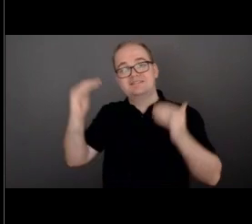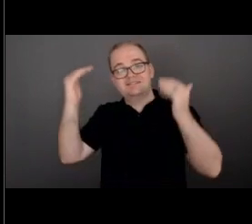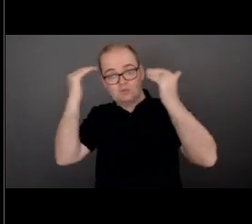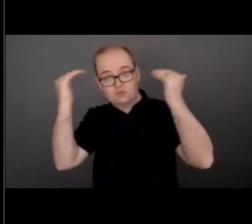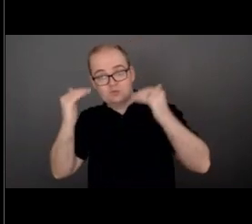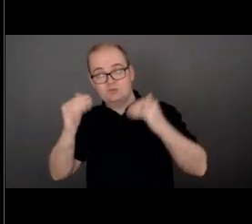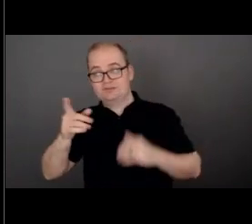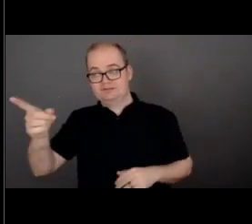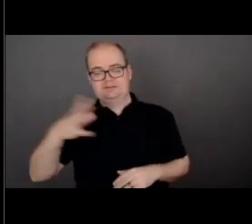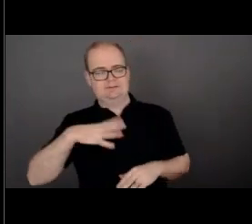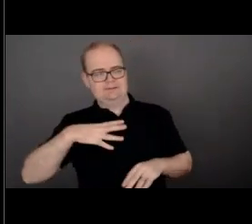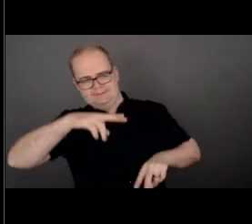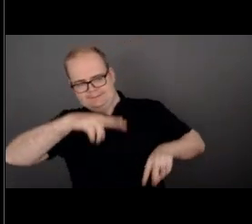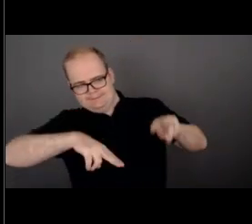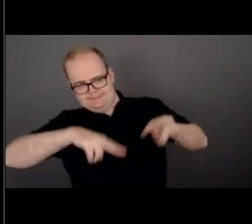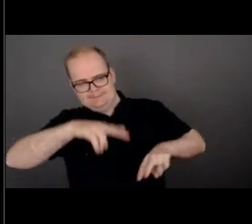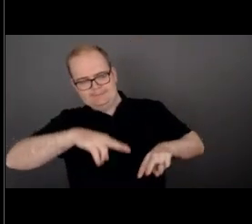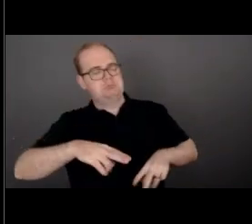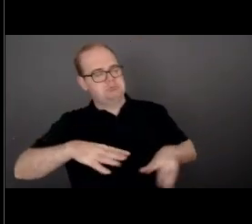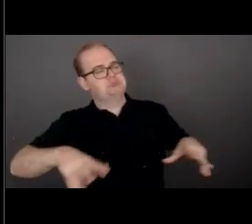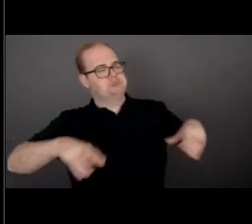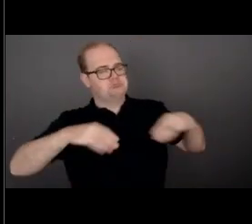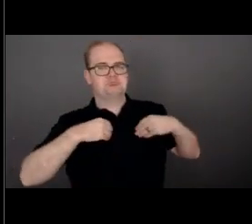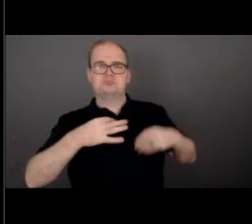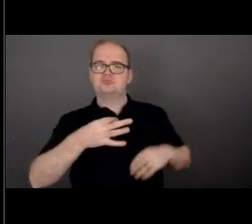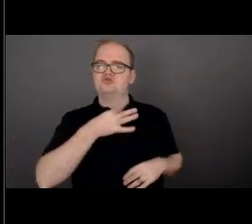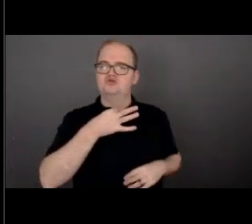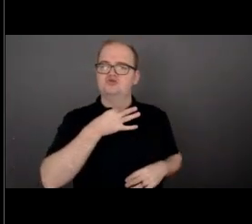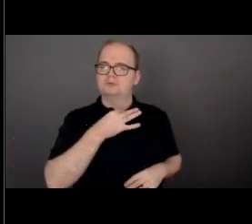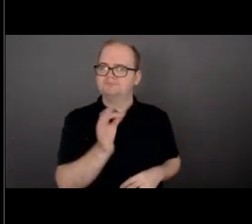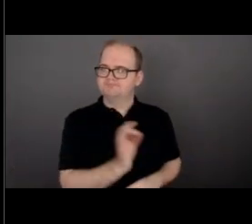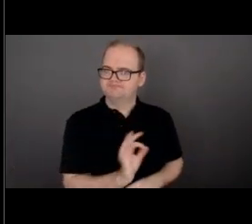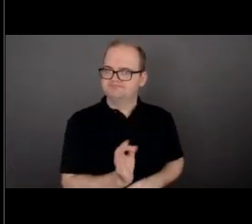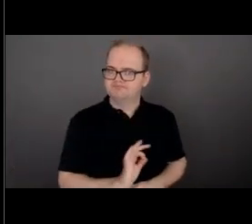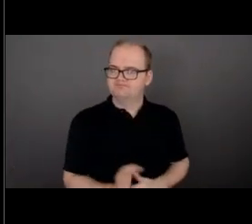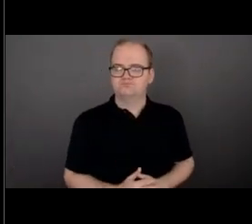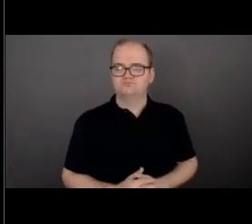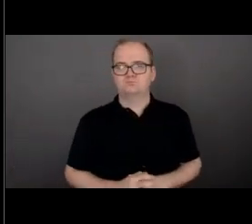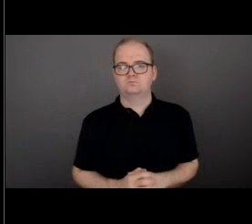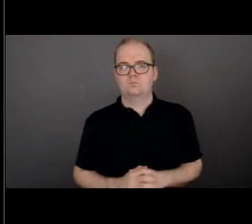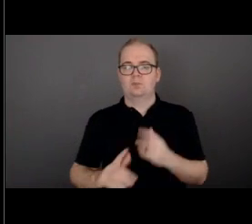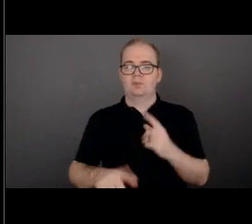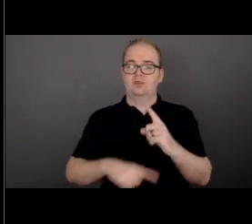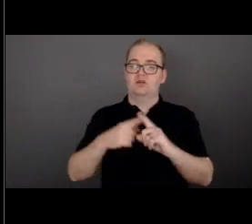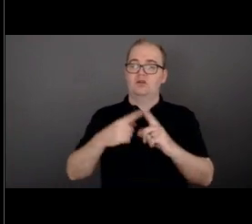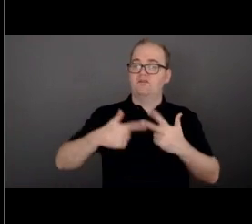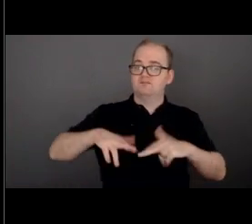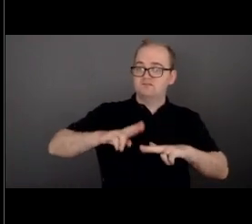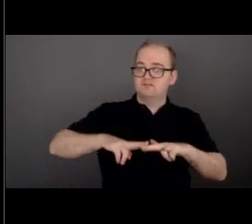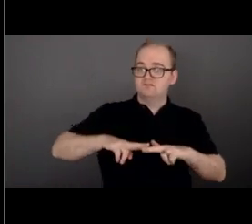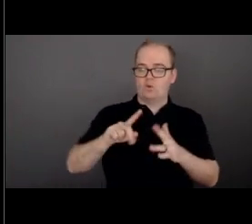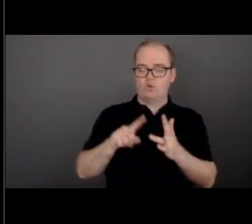that's going to not place anyone at risk, and if an order has just been made and someone